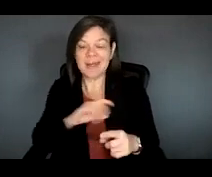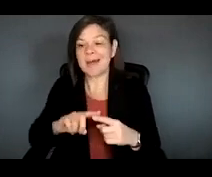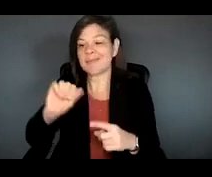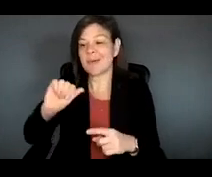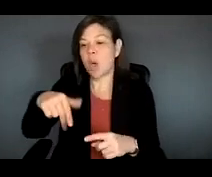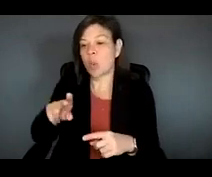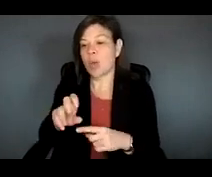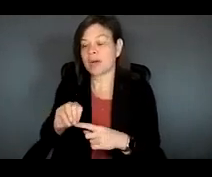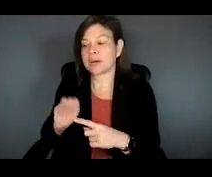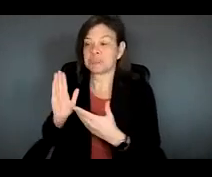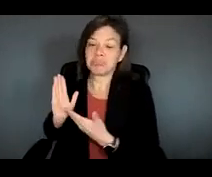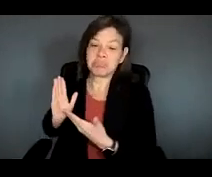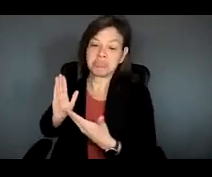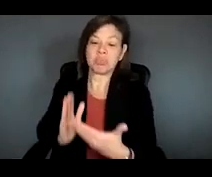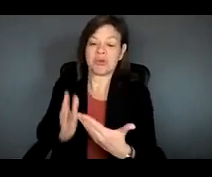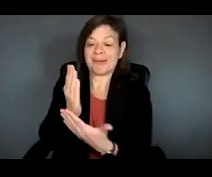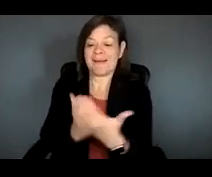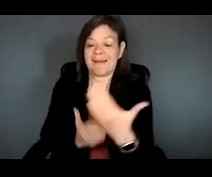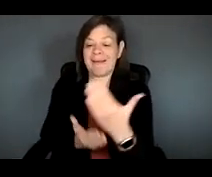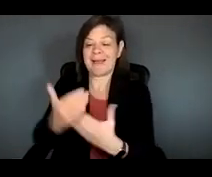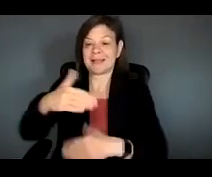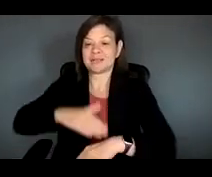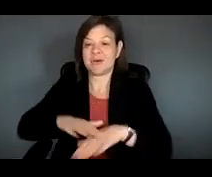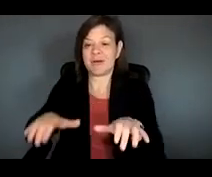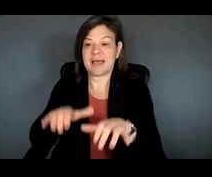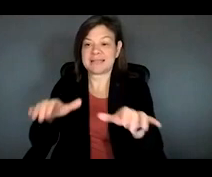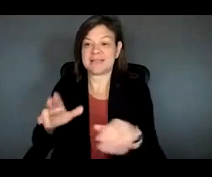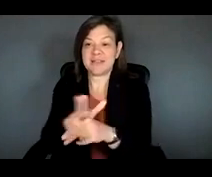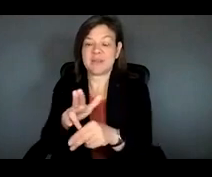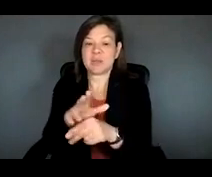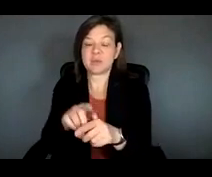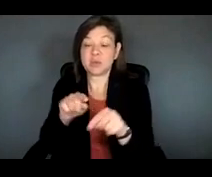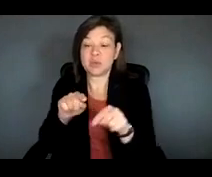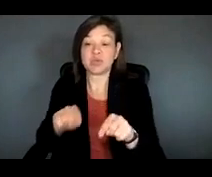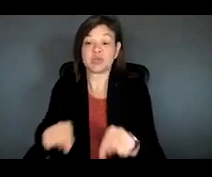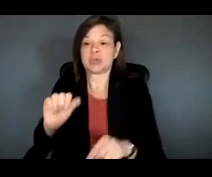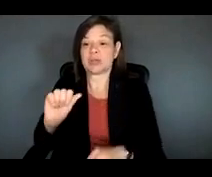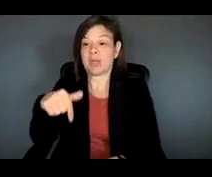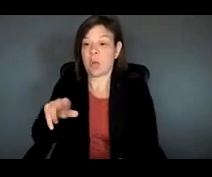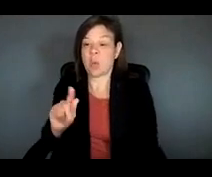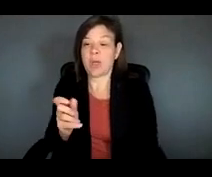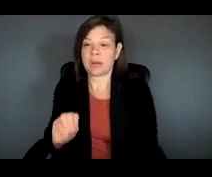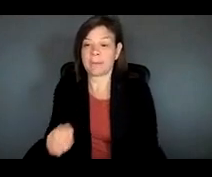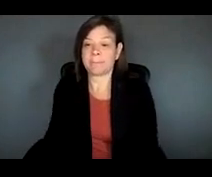all the components of a hands on activity that they use in the aquarium. Give a bit